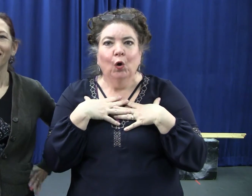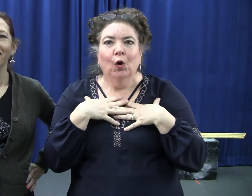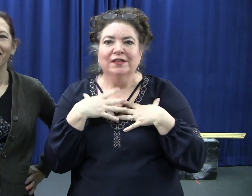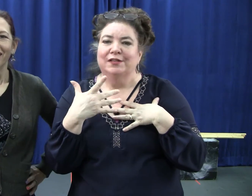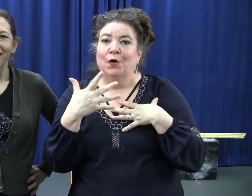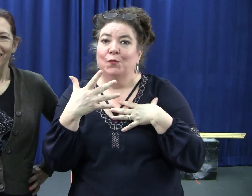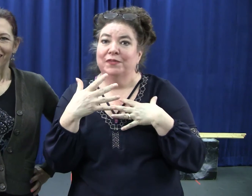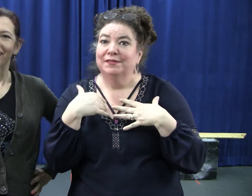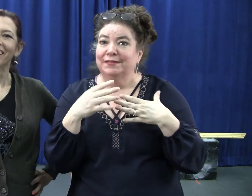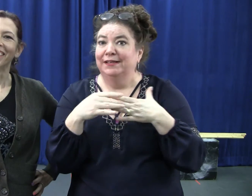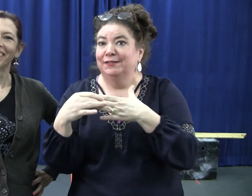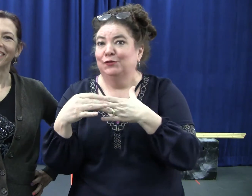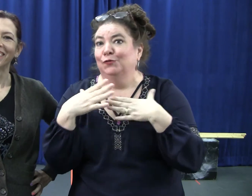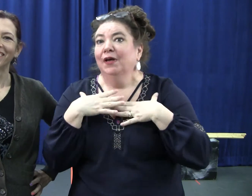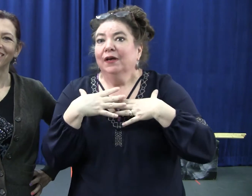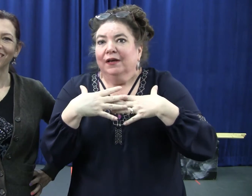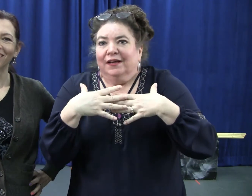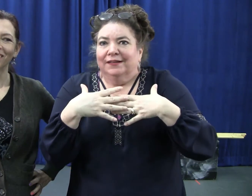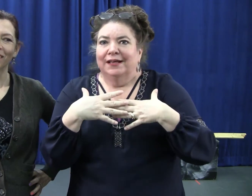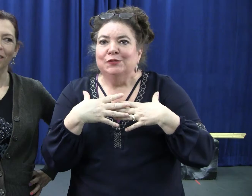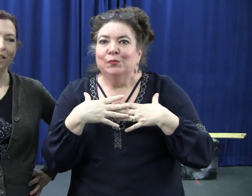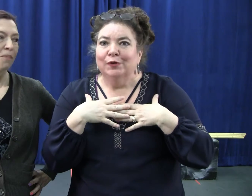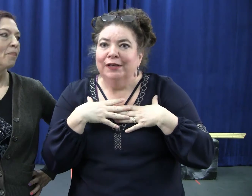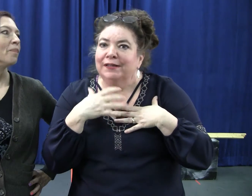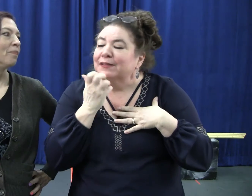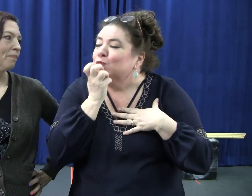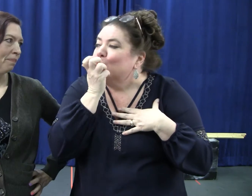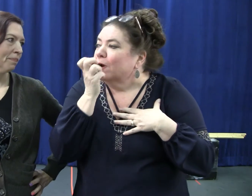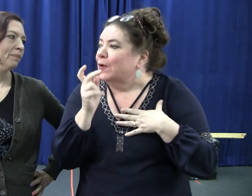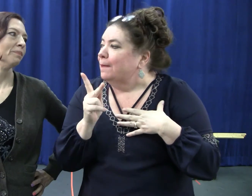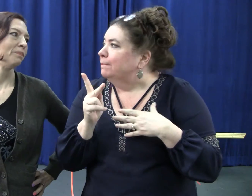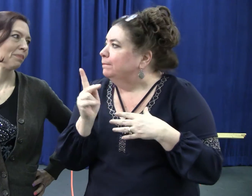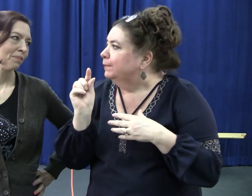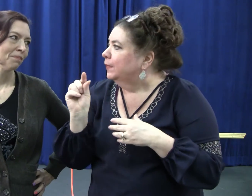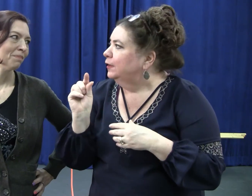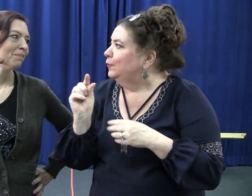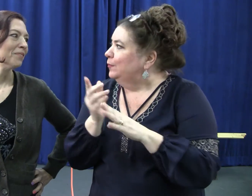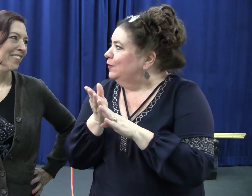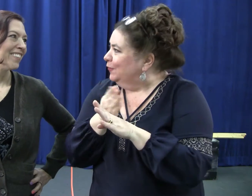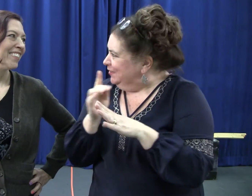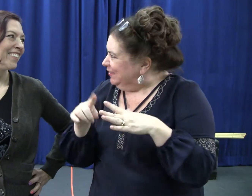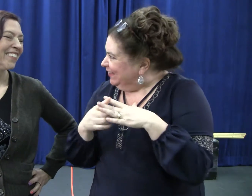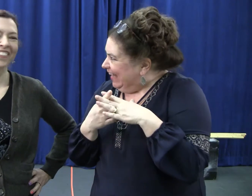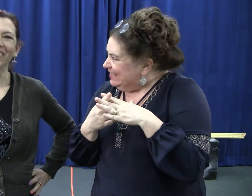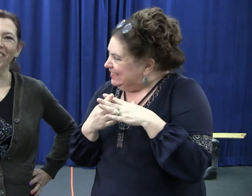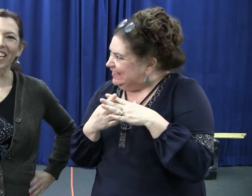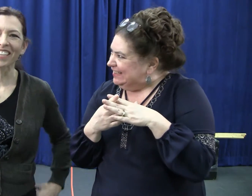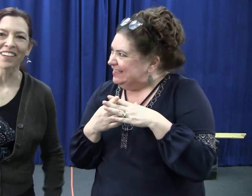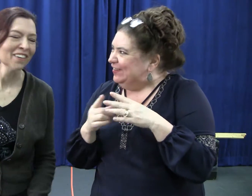This leads to - let's breathe, let's warm up a little bit before we start class? (Heather)